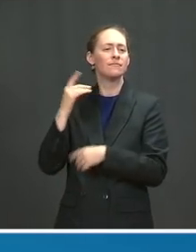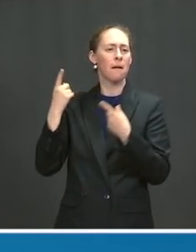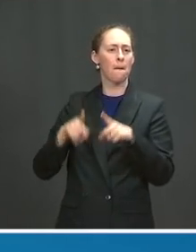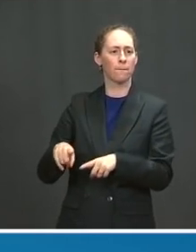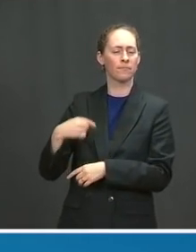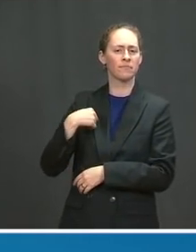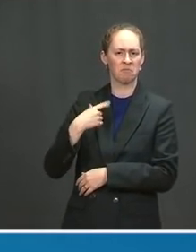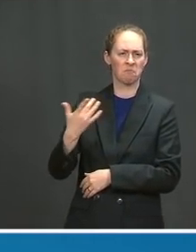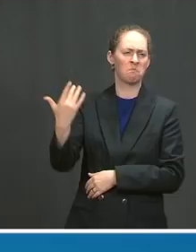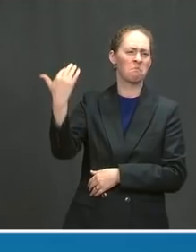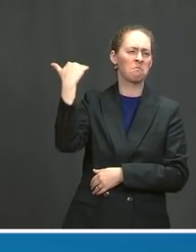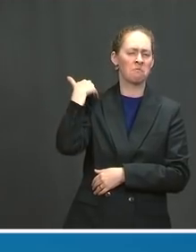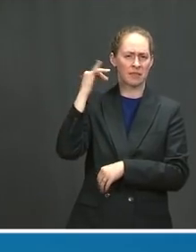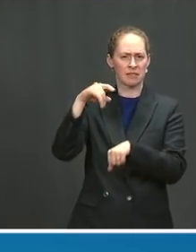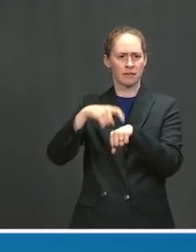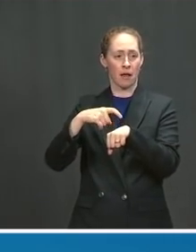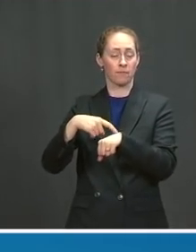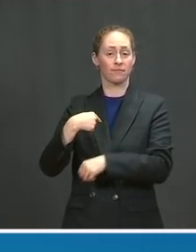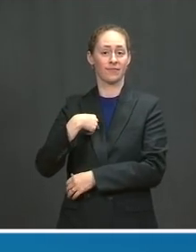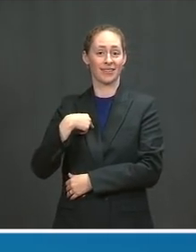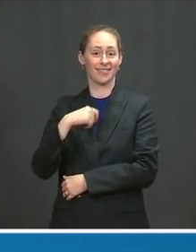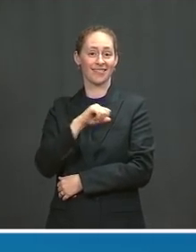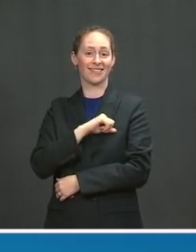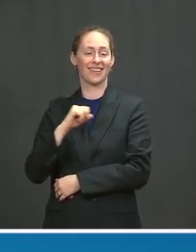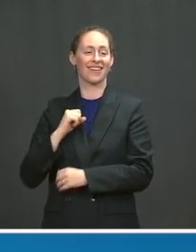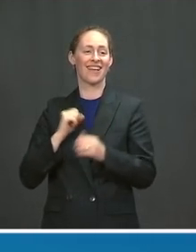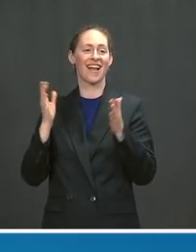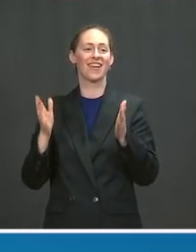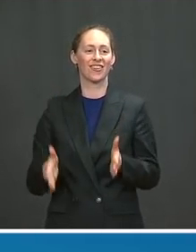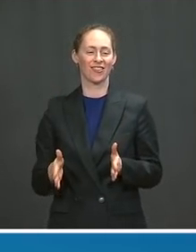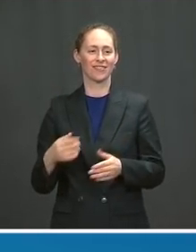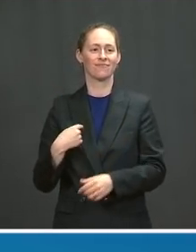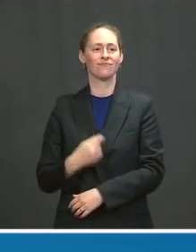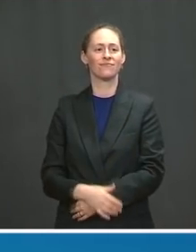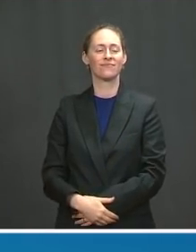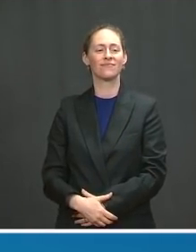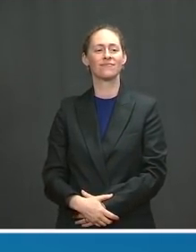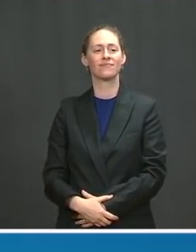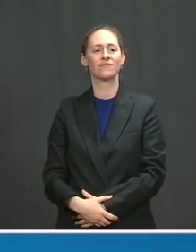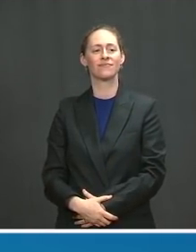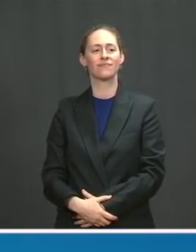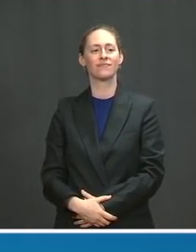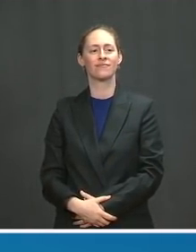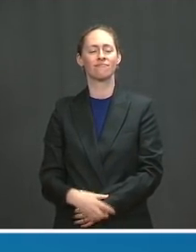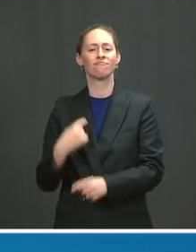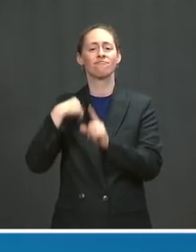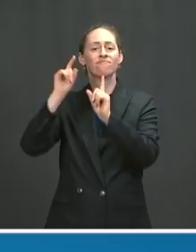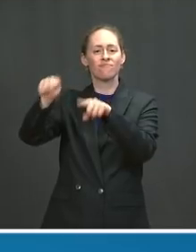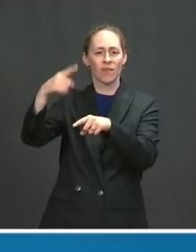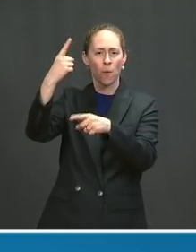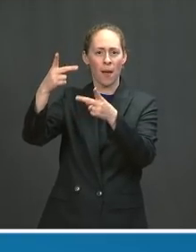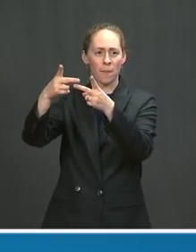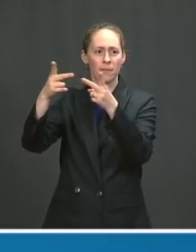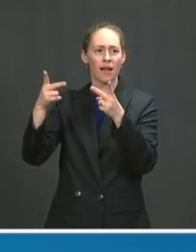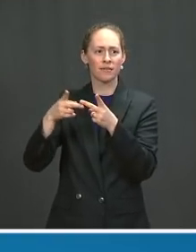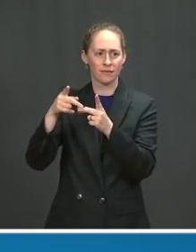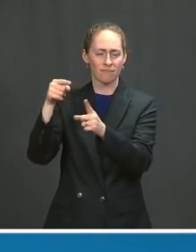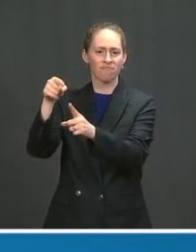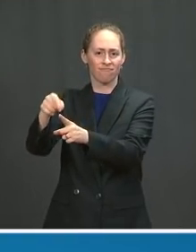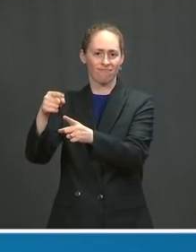I visited the USS Scranton. It was outside of San Diego, California. And at the time, I was also a member